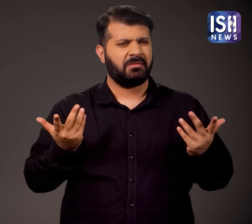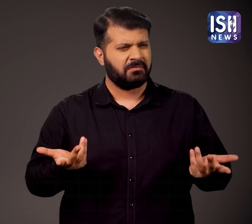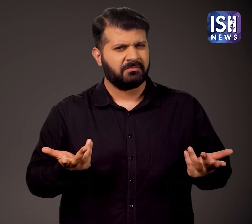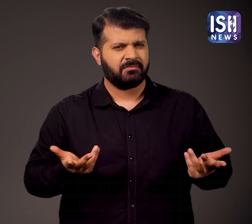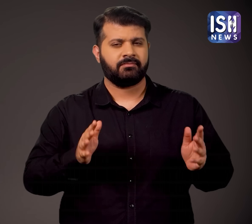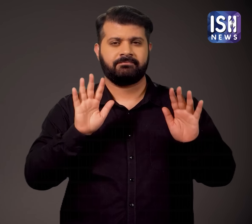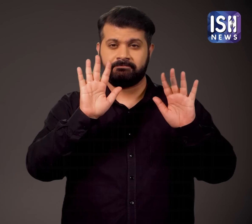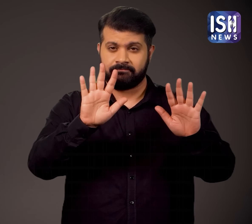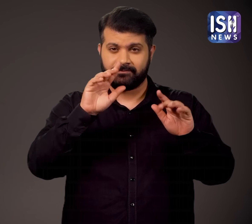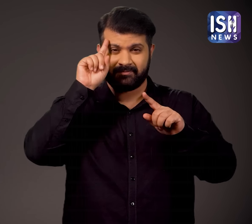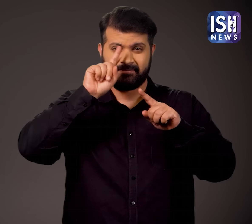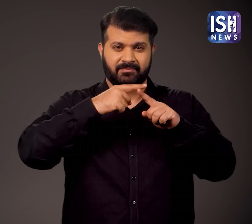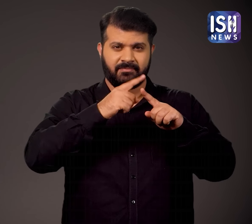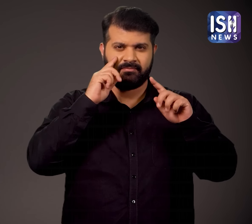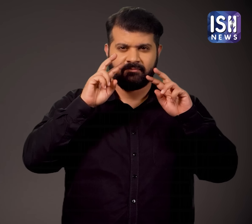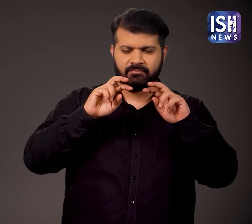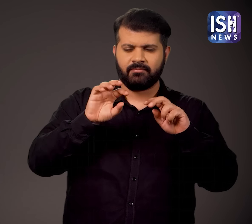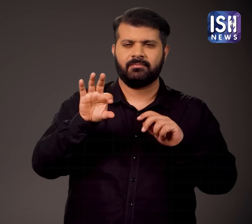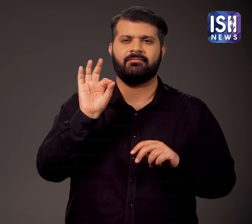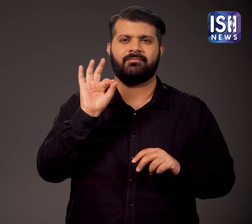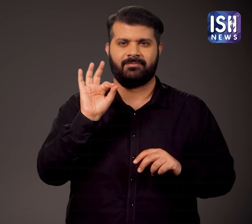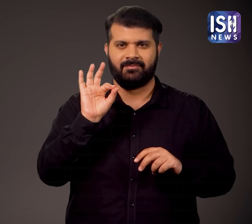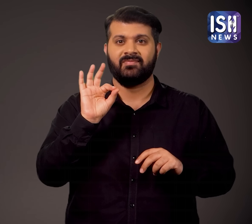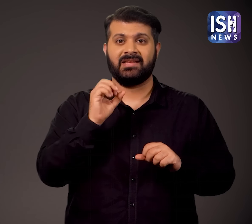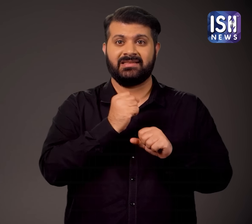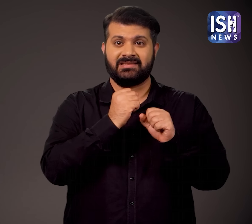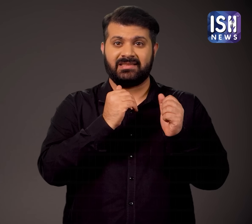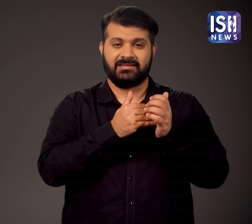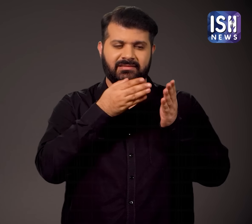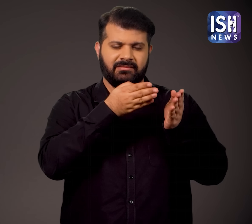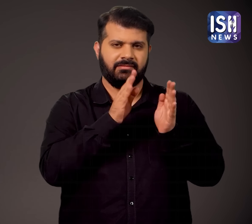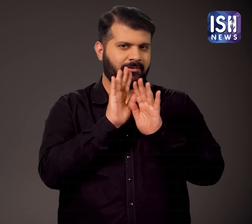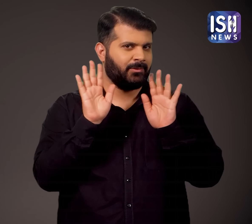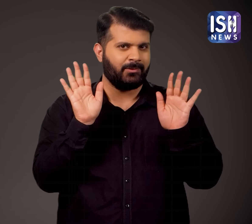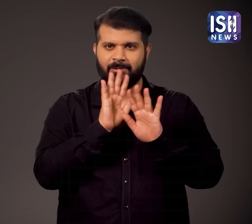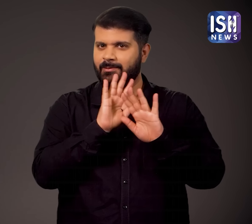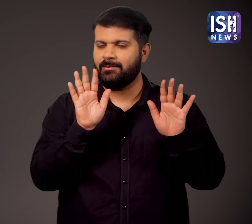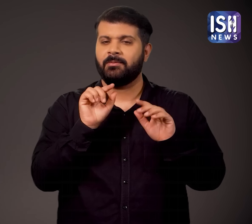However, experts say Gen Z is not the main reason.